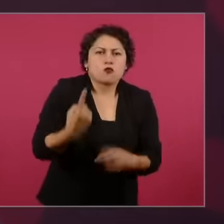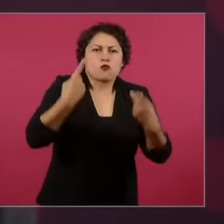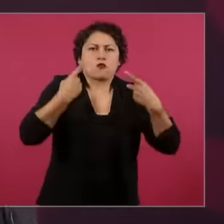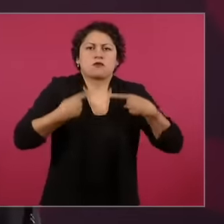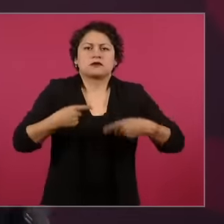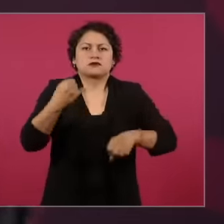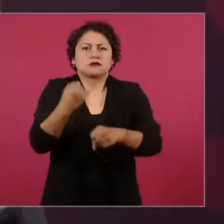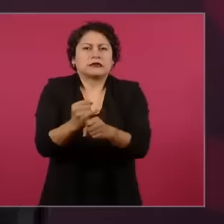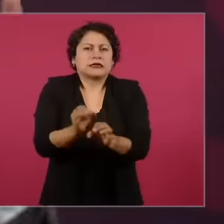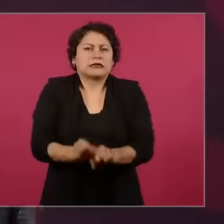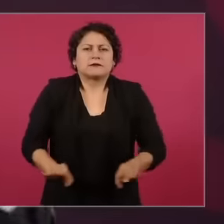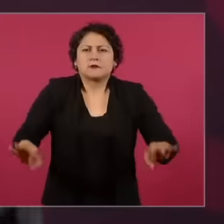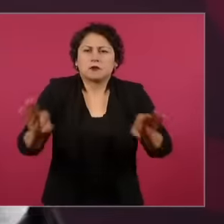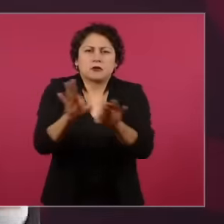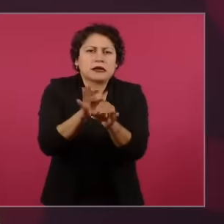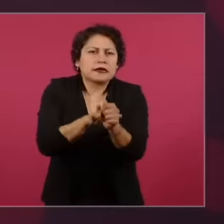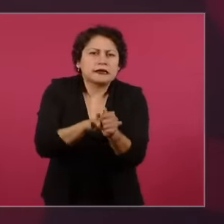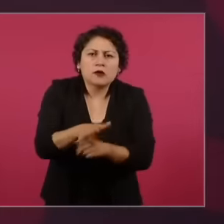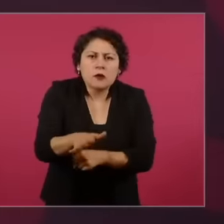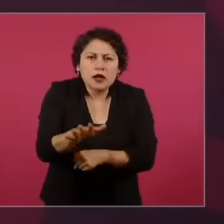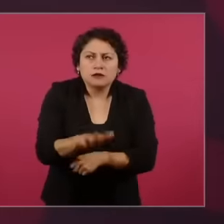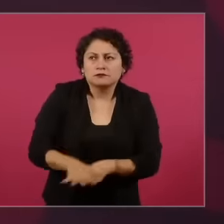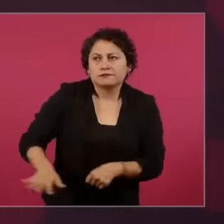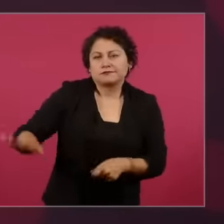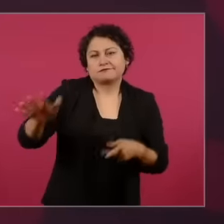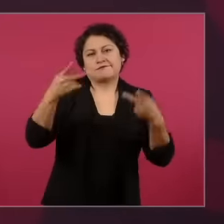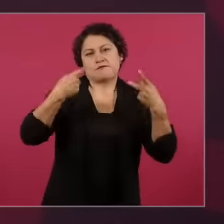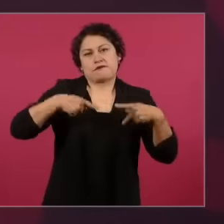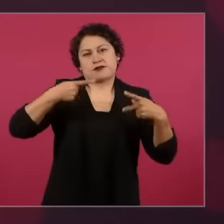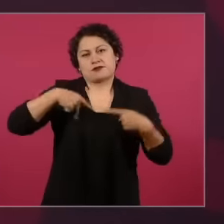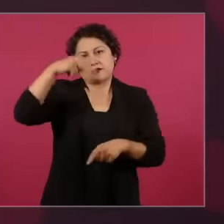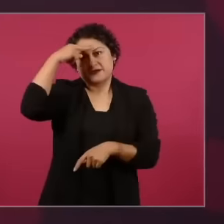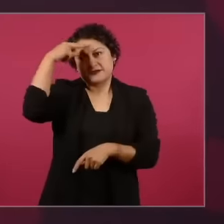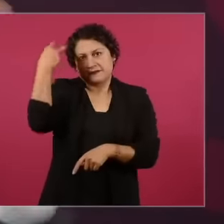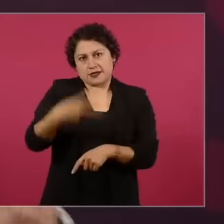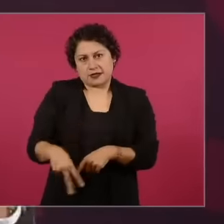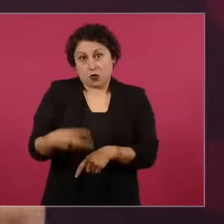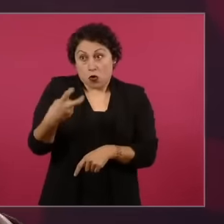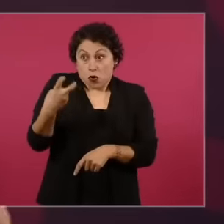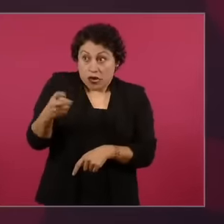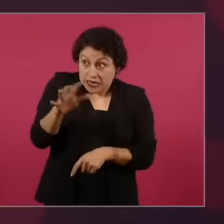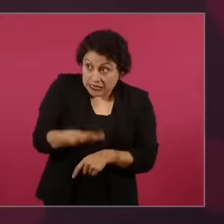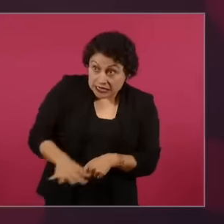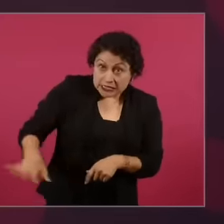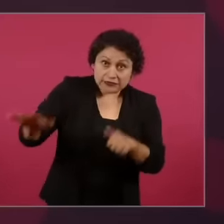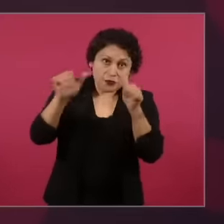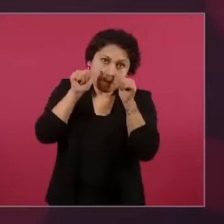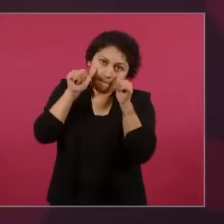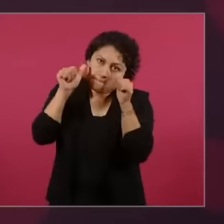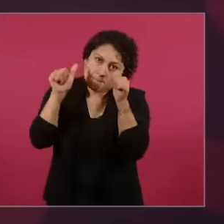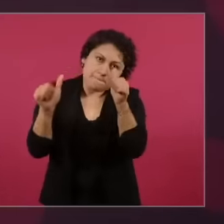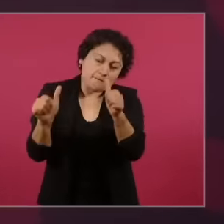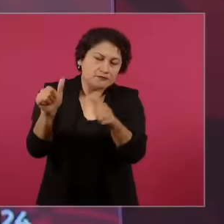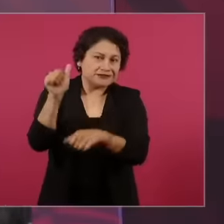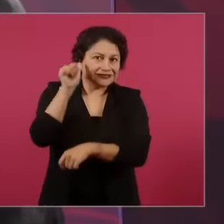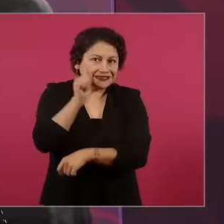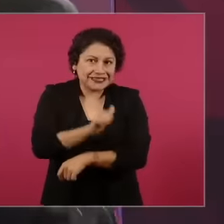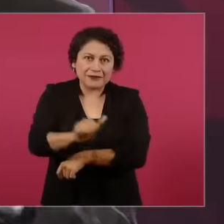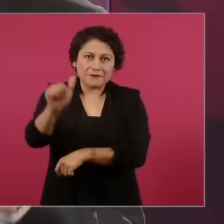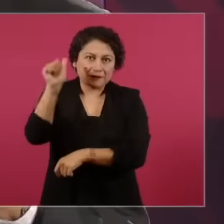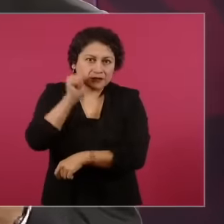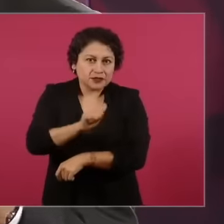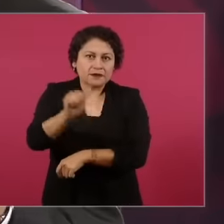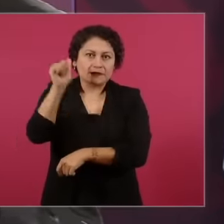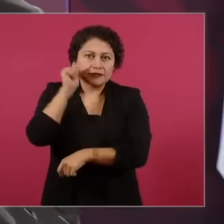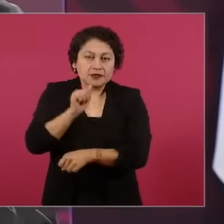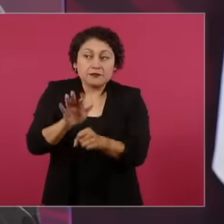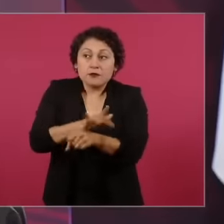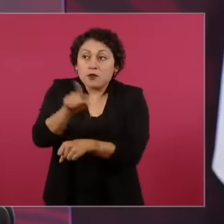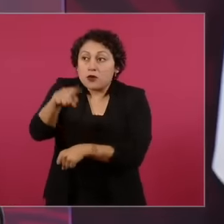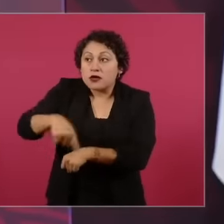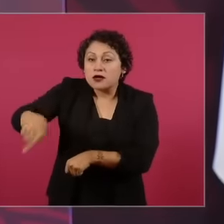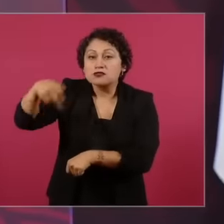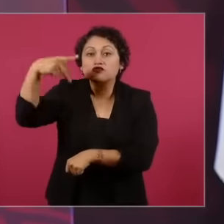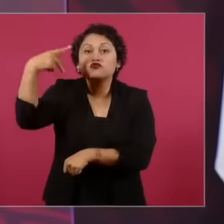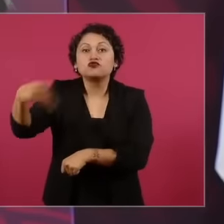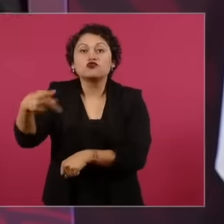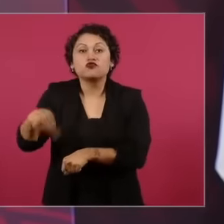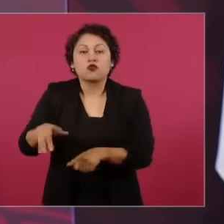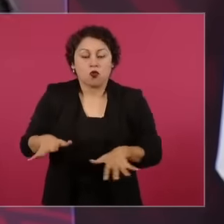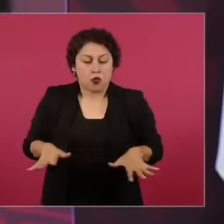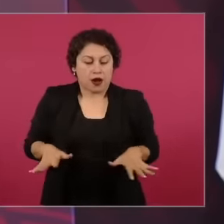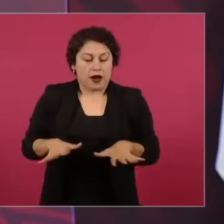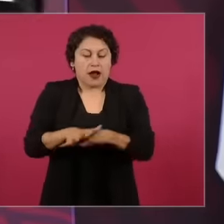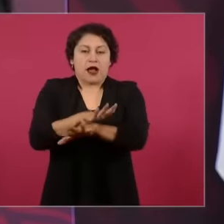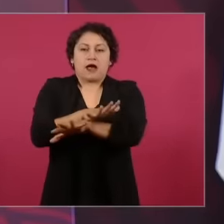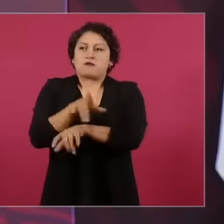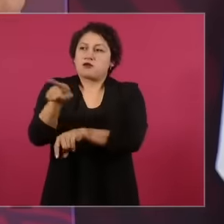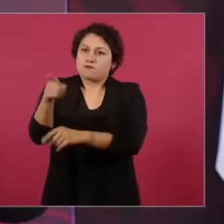always keep this in mind, the engine of change is the people. Conservatives